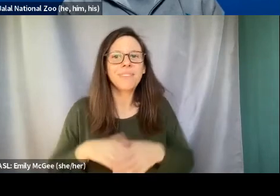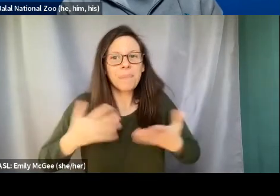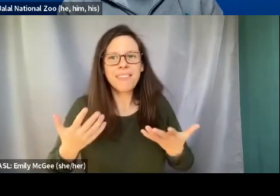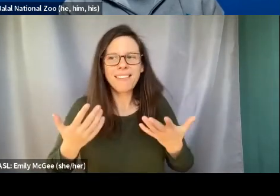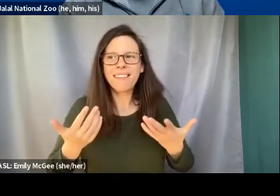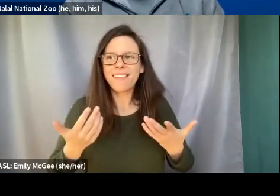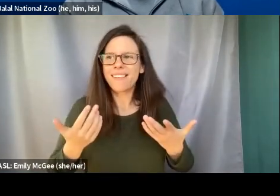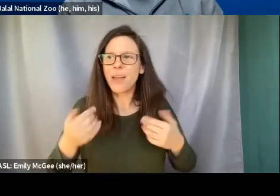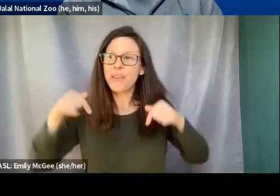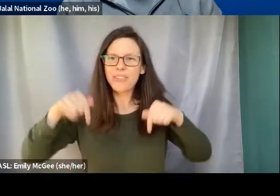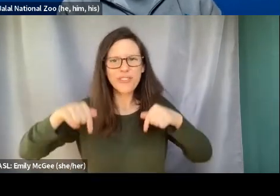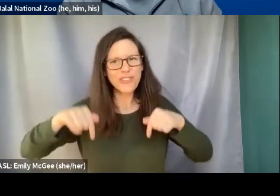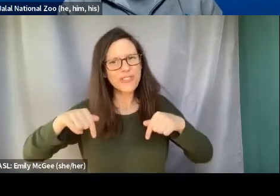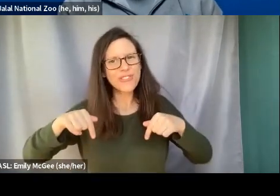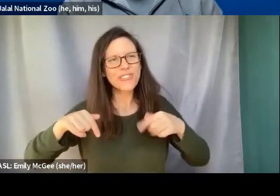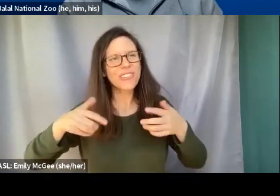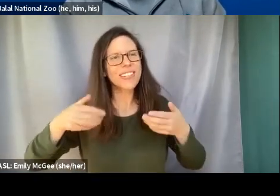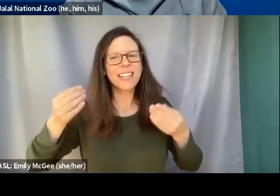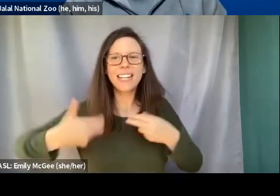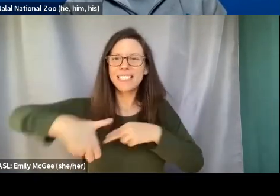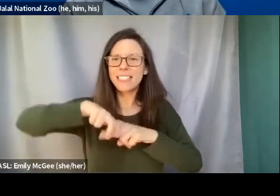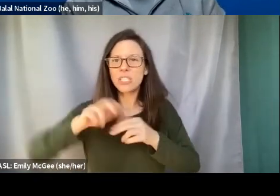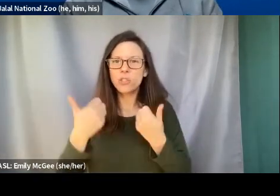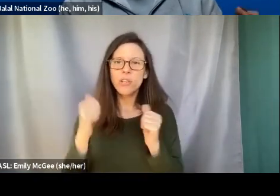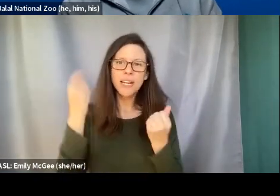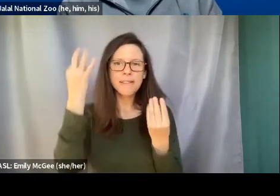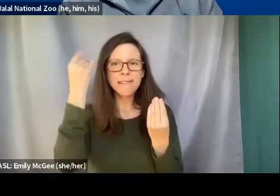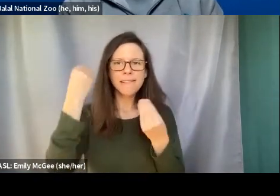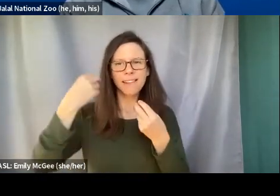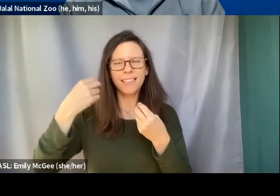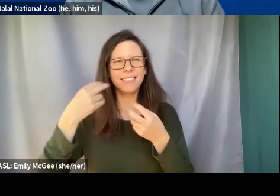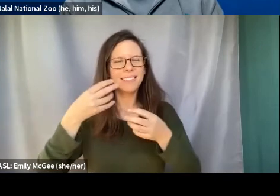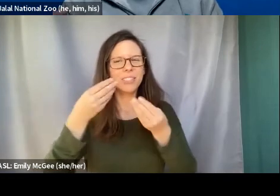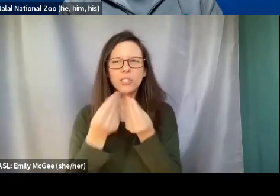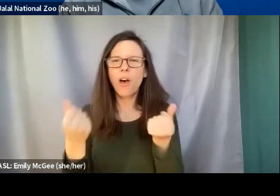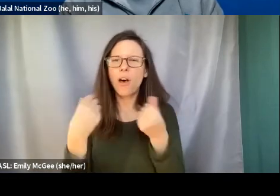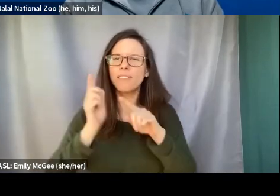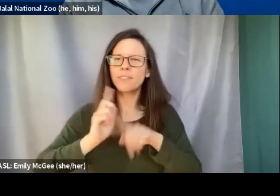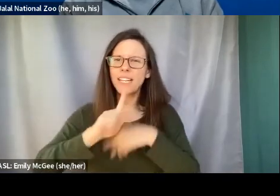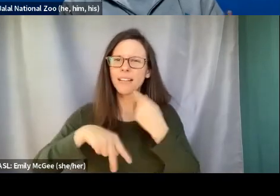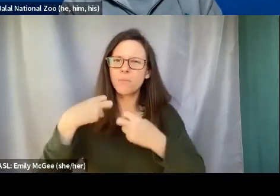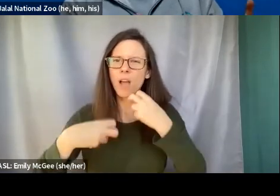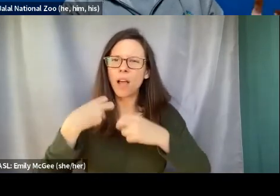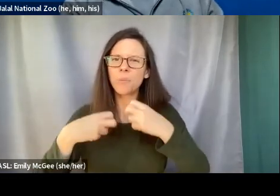problem solve uh things in, with different perspective like instead of, let's say a pump